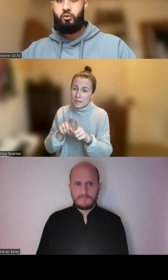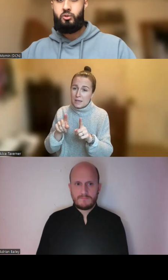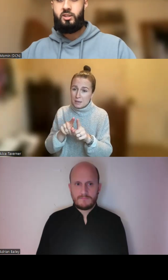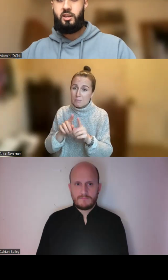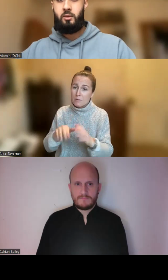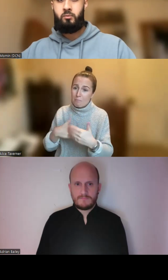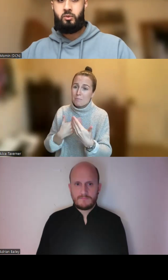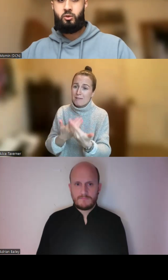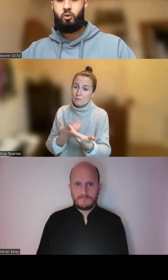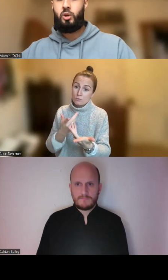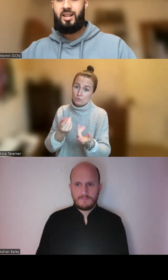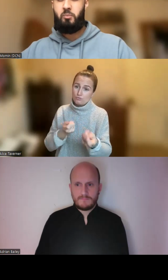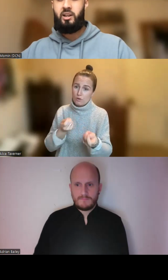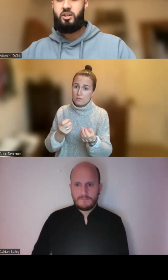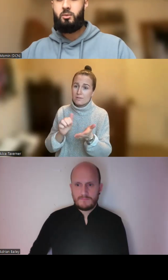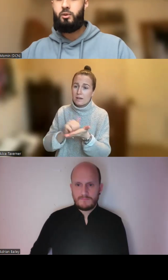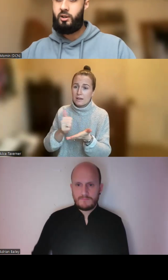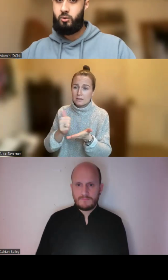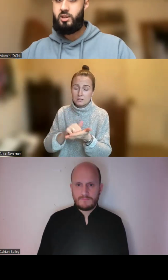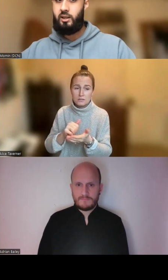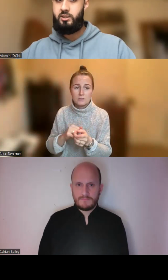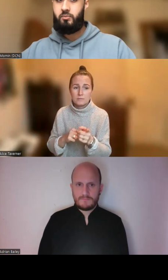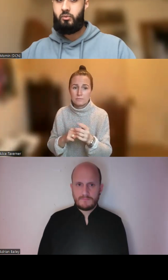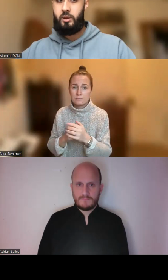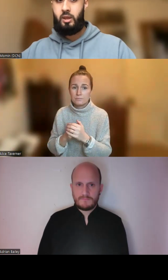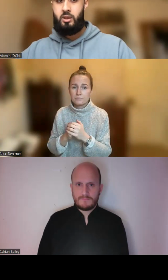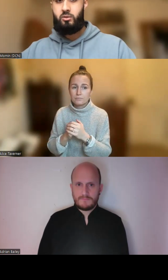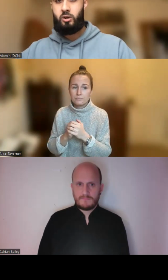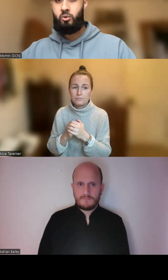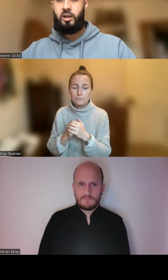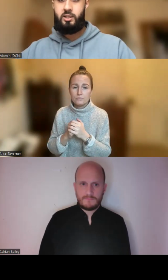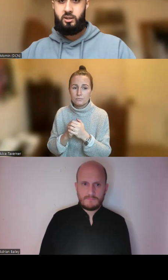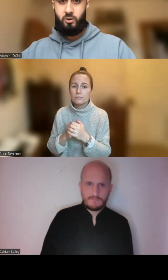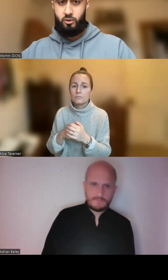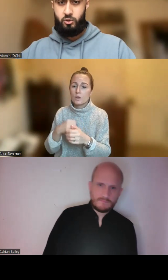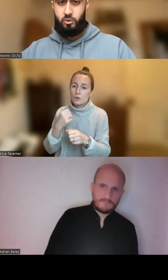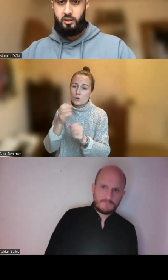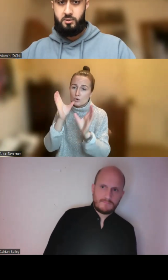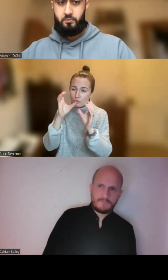You use the same Google Ads Manager to be running those ads. You've got Google Ads and you've got YouTube Ads.